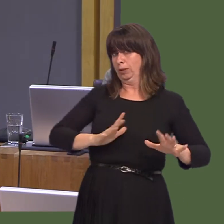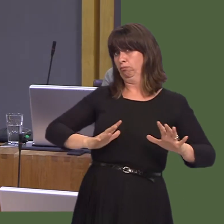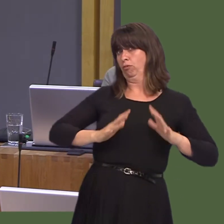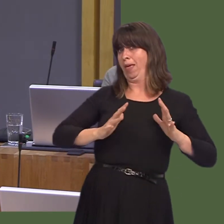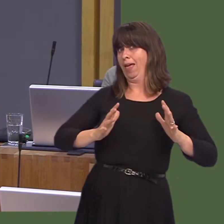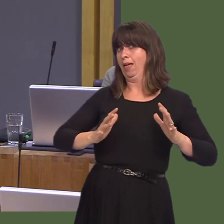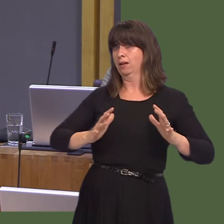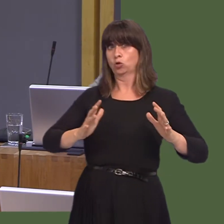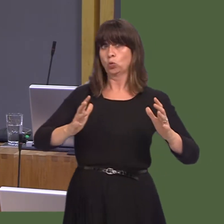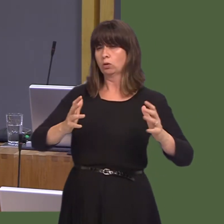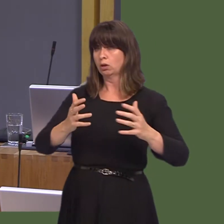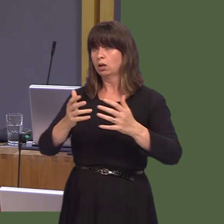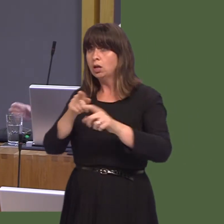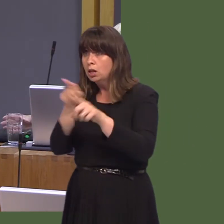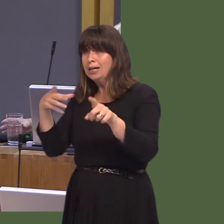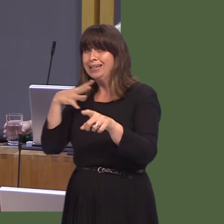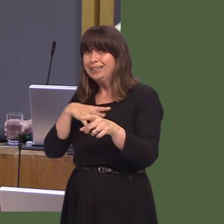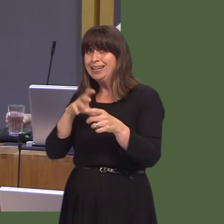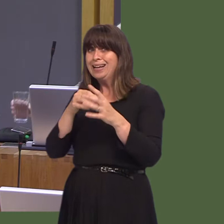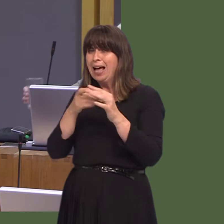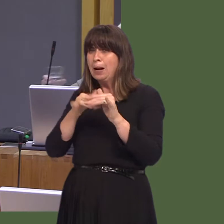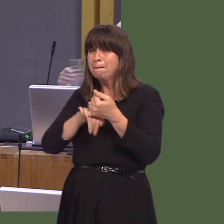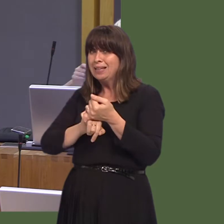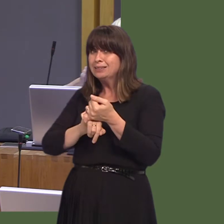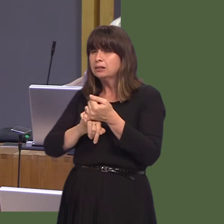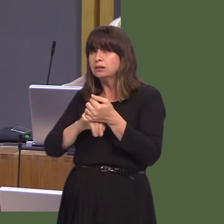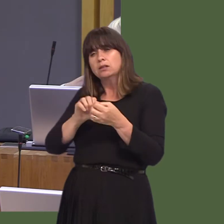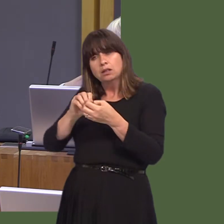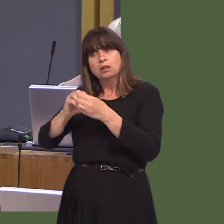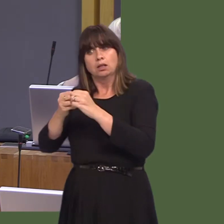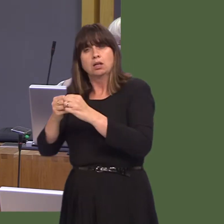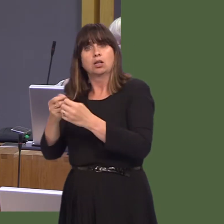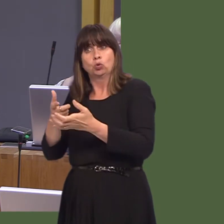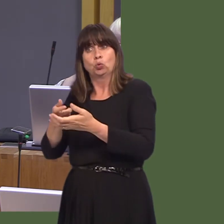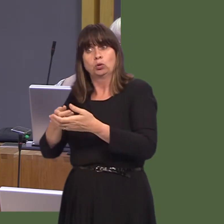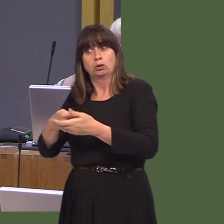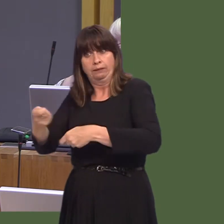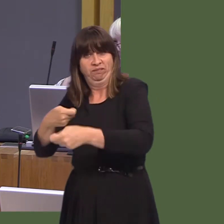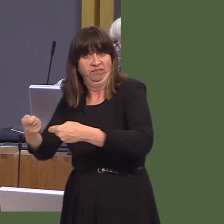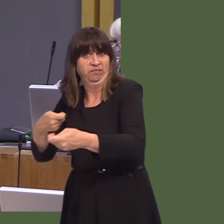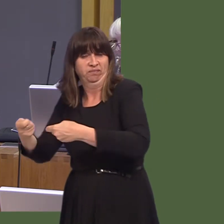to meet the demand for medicinal cannabis and prepared to prescribe it to patients if